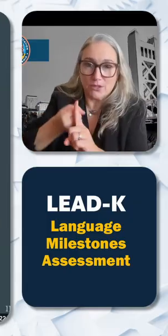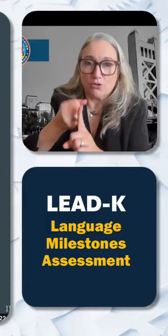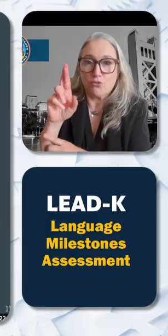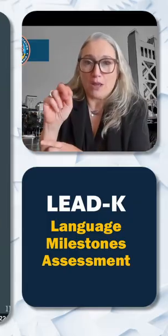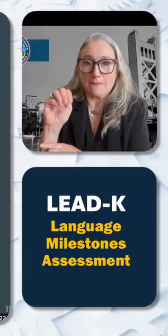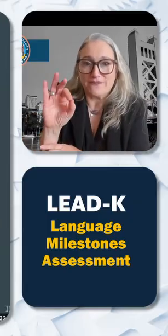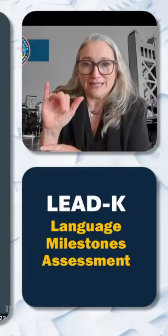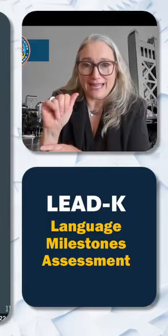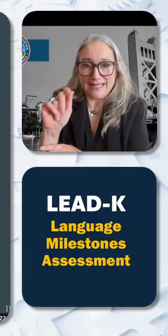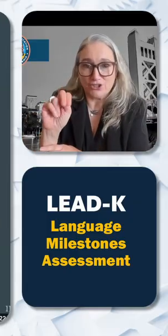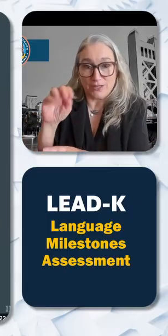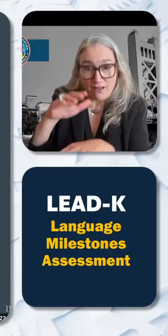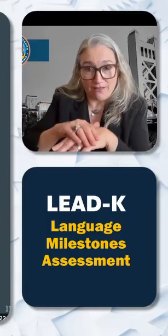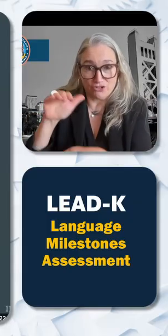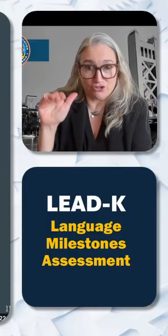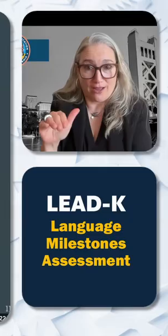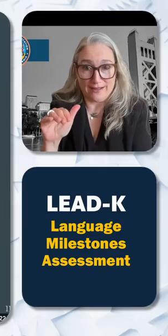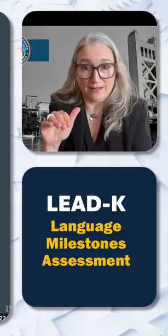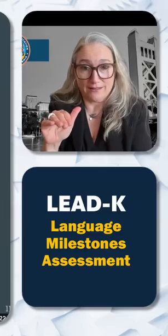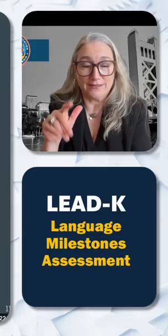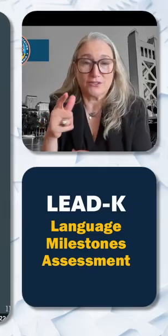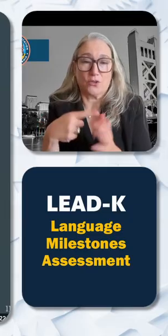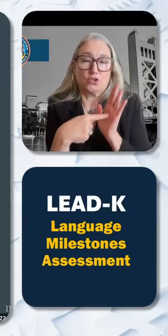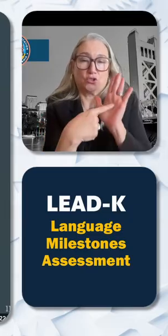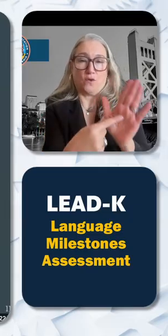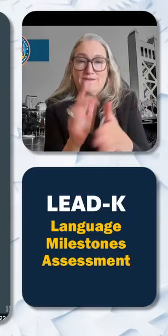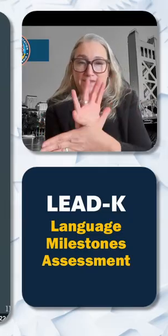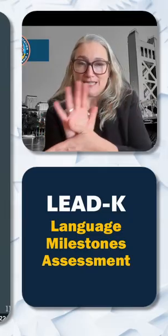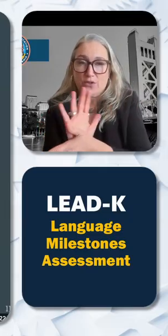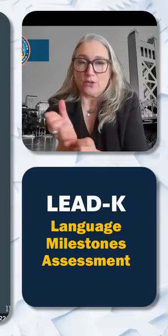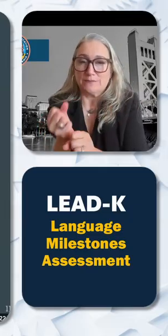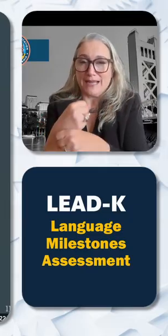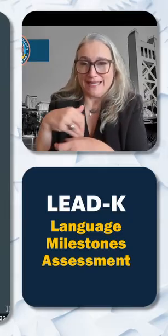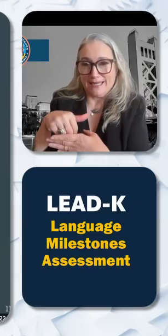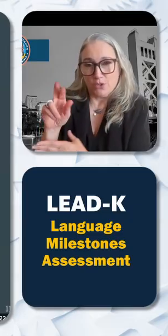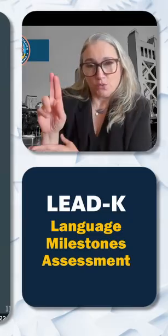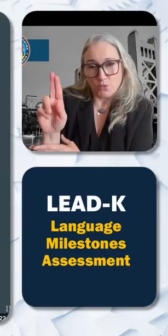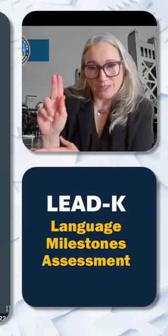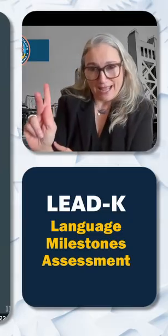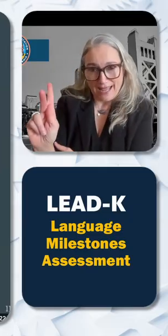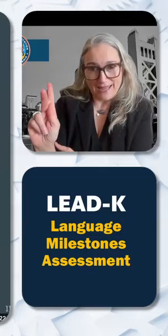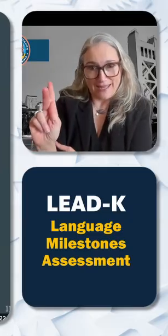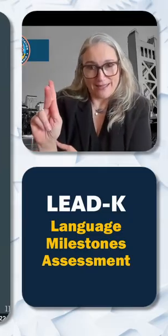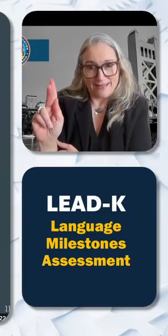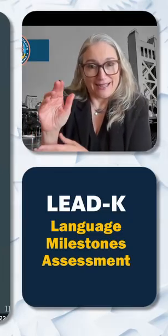Language deprivation on a deaf child has severe ramifications on a child's upbringing.